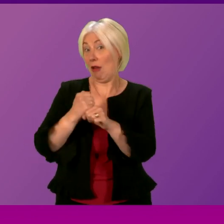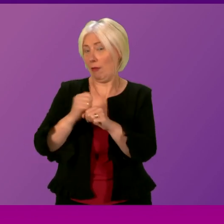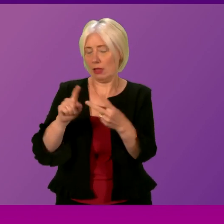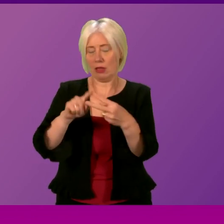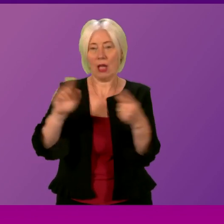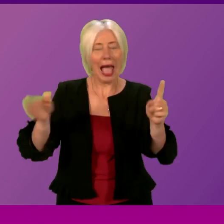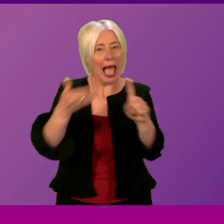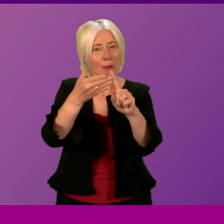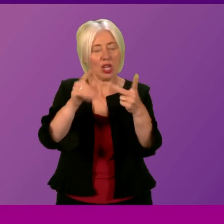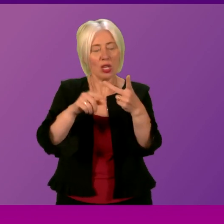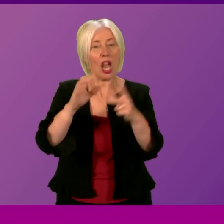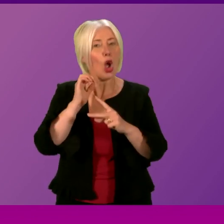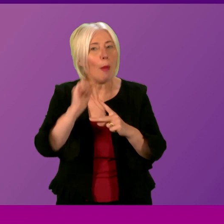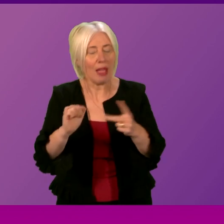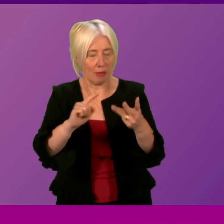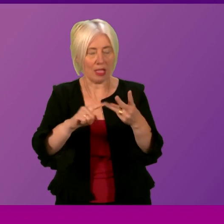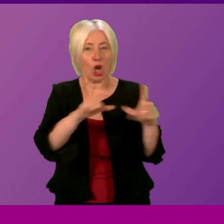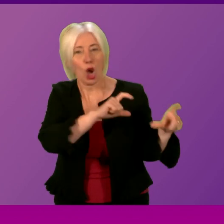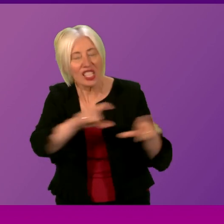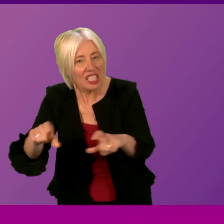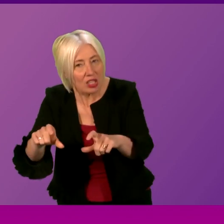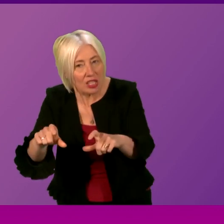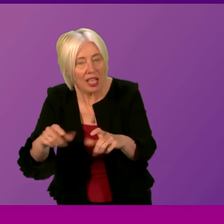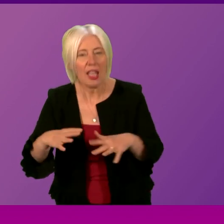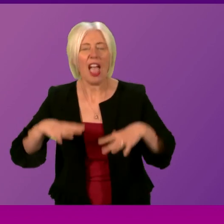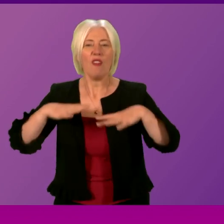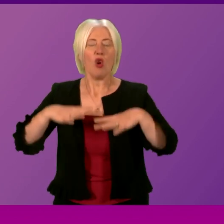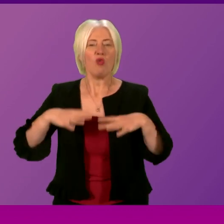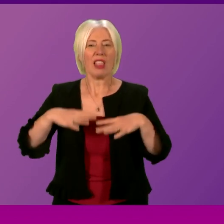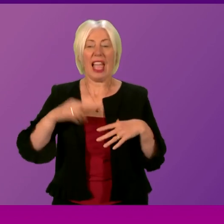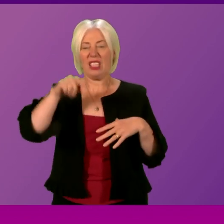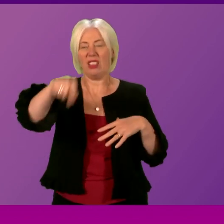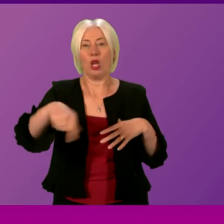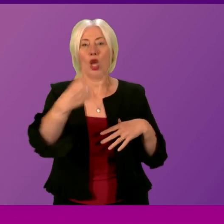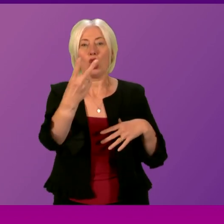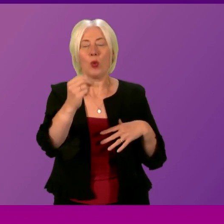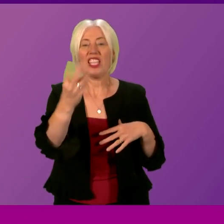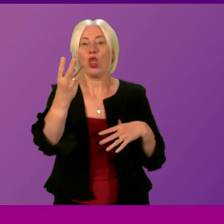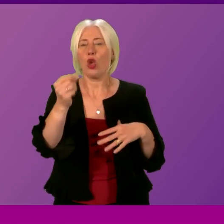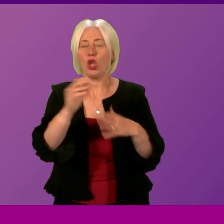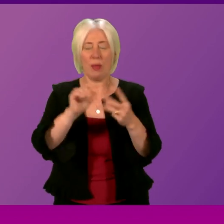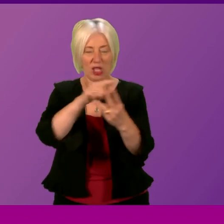commitment and consistency. A relaxation of 2030 would undermine all three.”